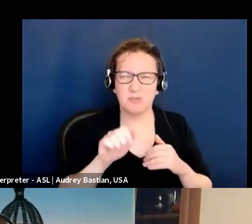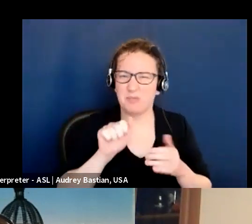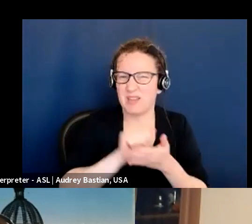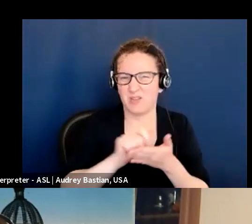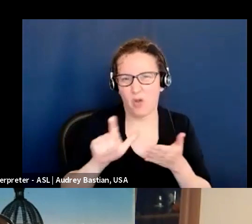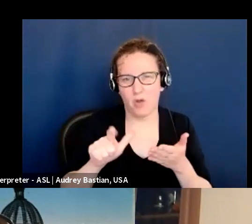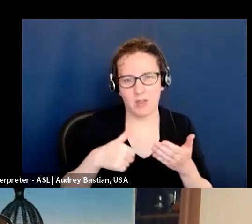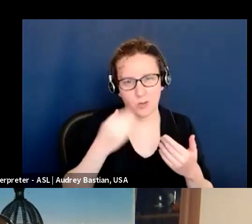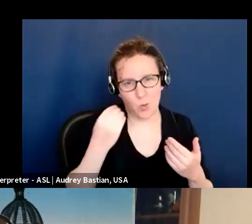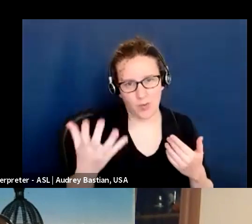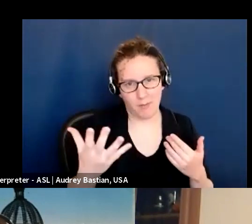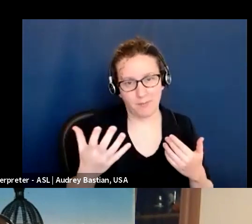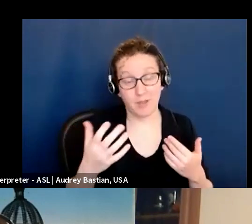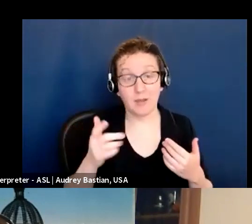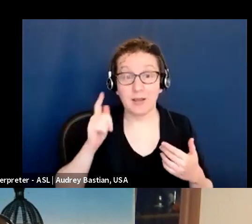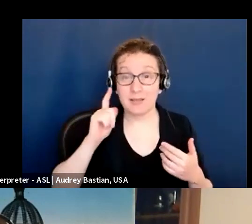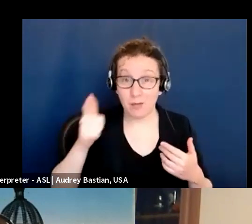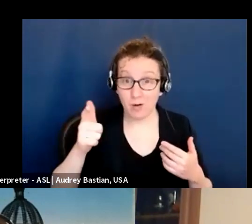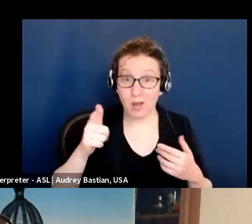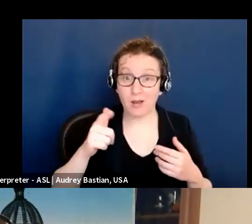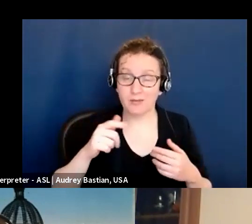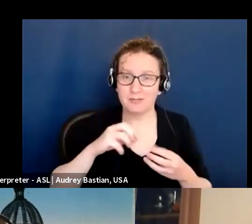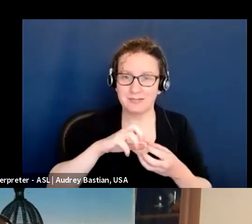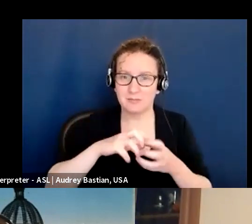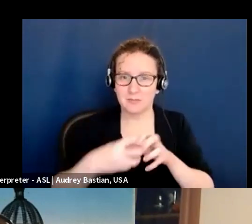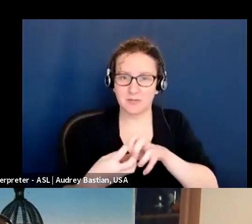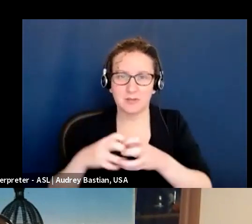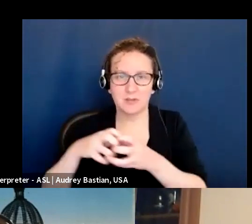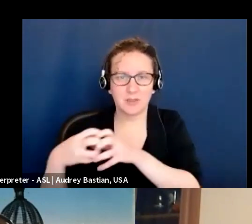which later on led to some issues of like me having to switch host families and stuff,